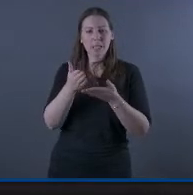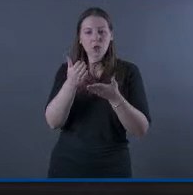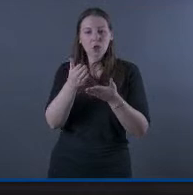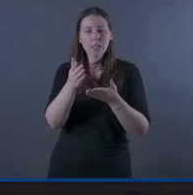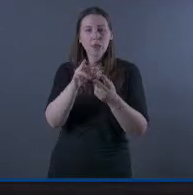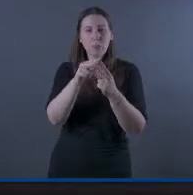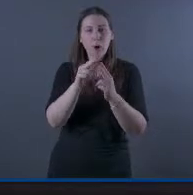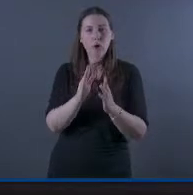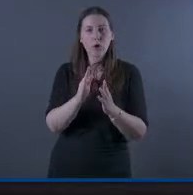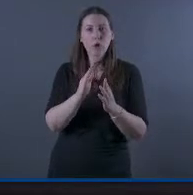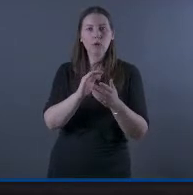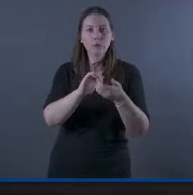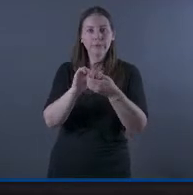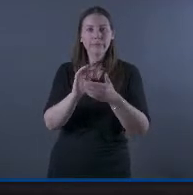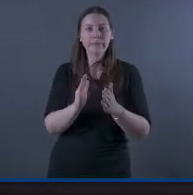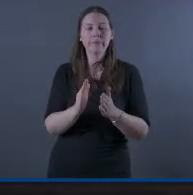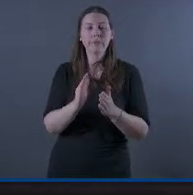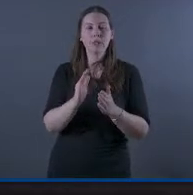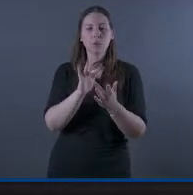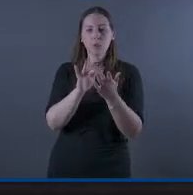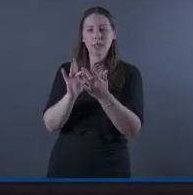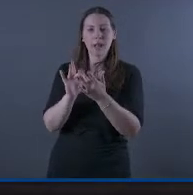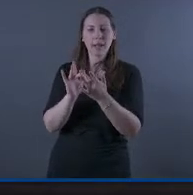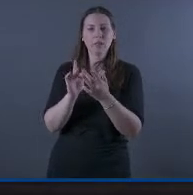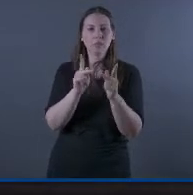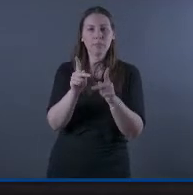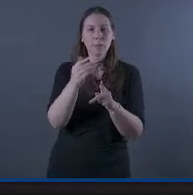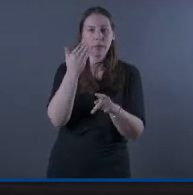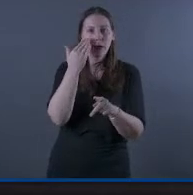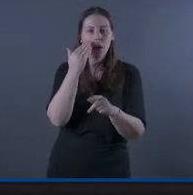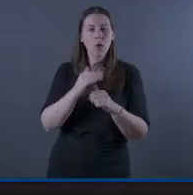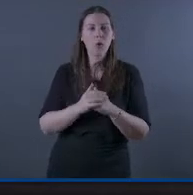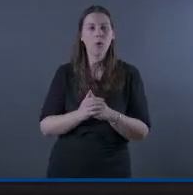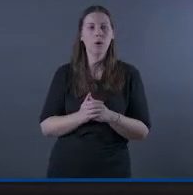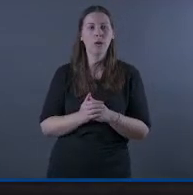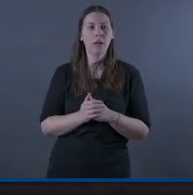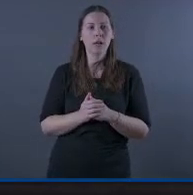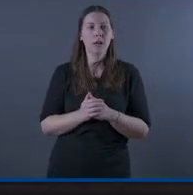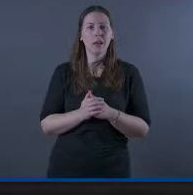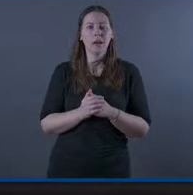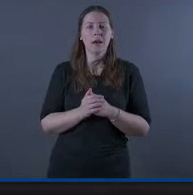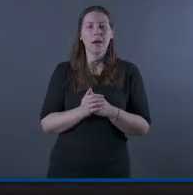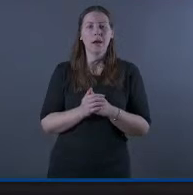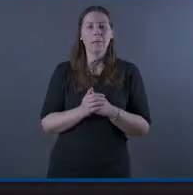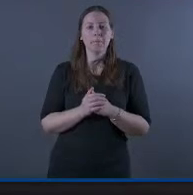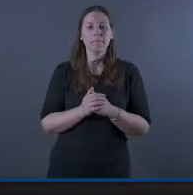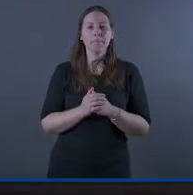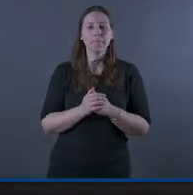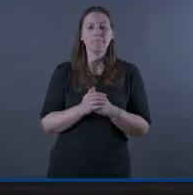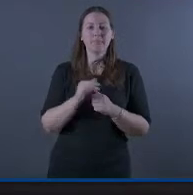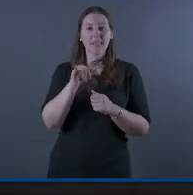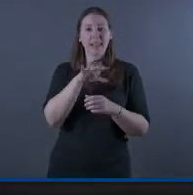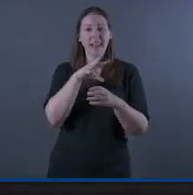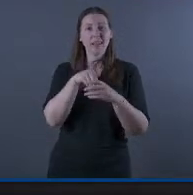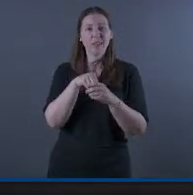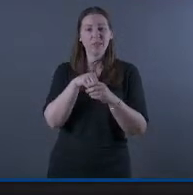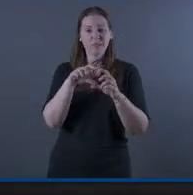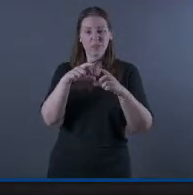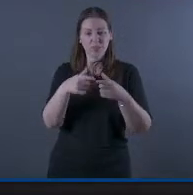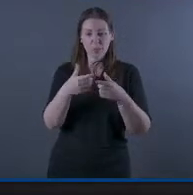And that effort includes, you know, having a group coming together to talk about best practices to share what's working here and there